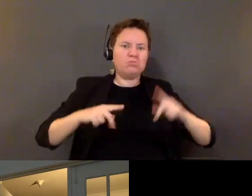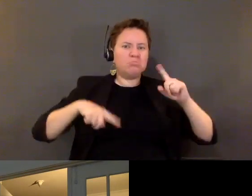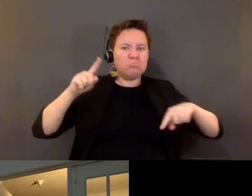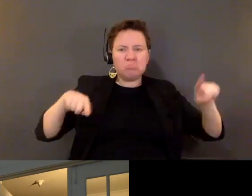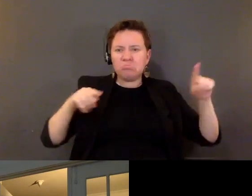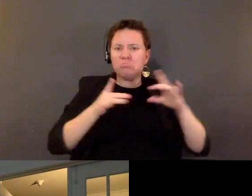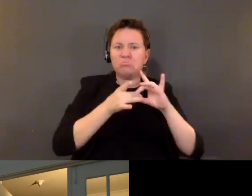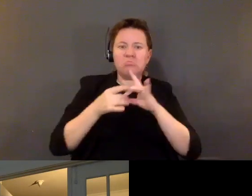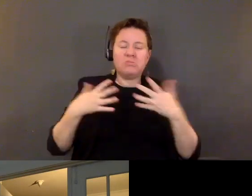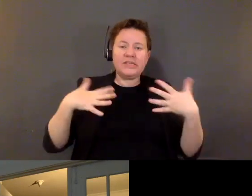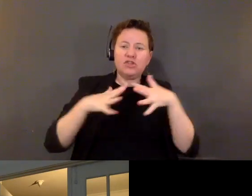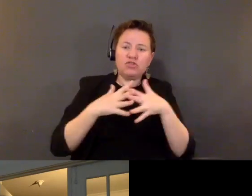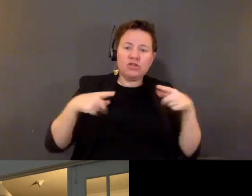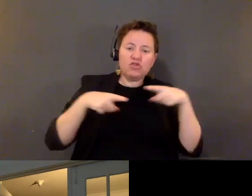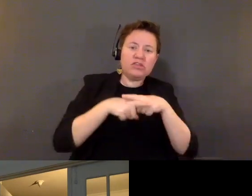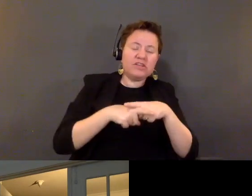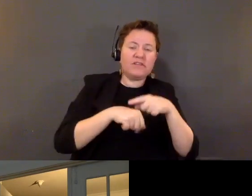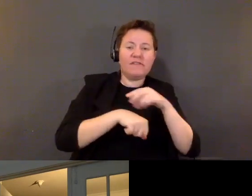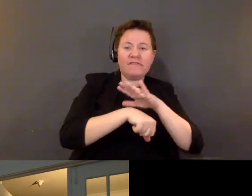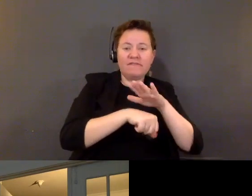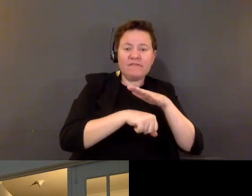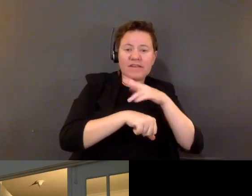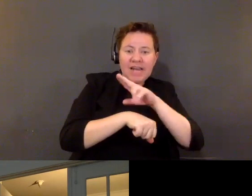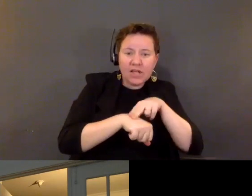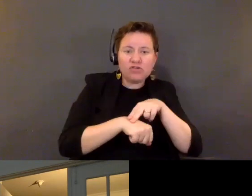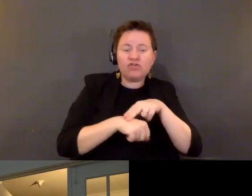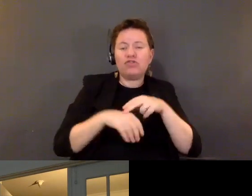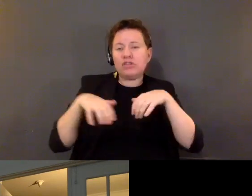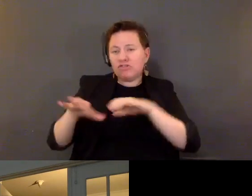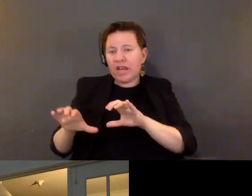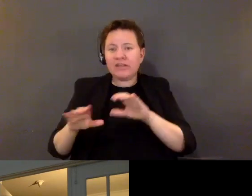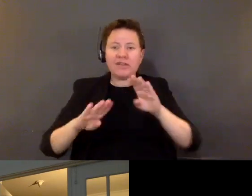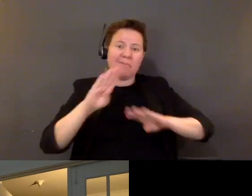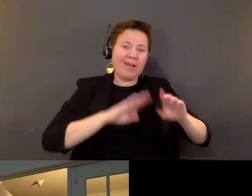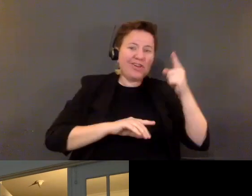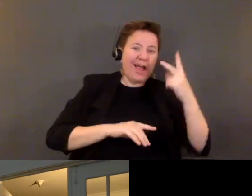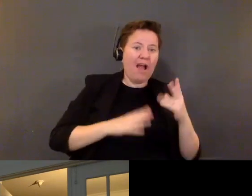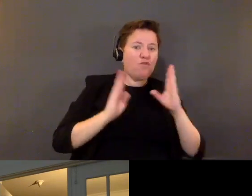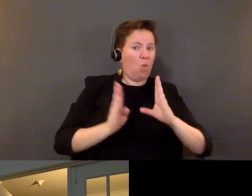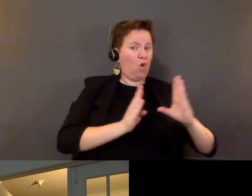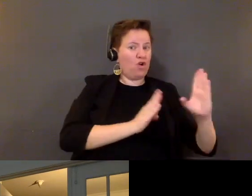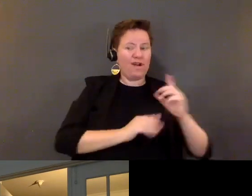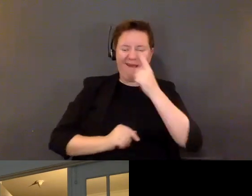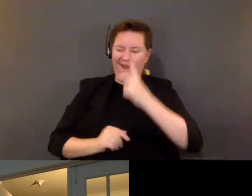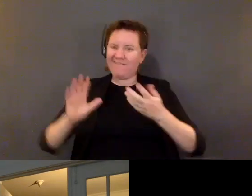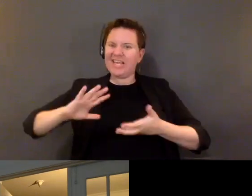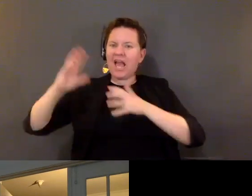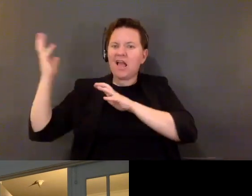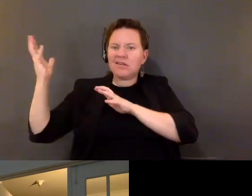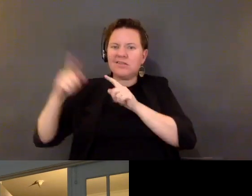of nature and chance on biology is half order half chaos but too many exhibits stank of the sideshow